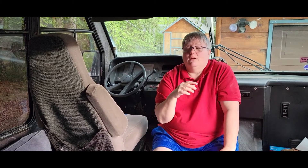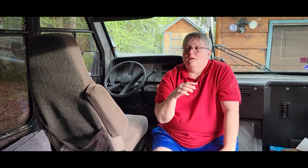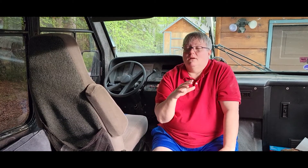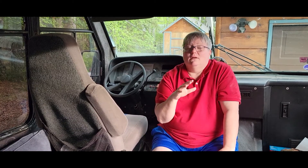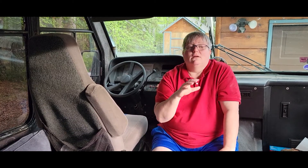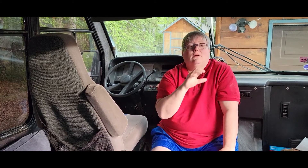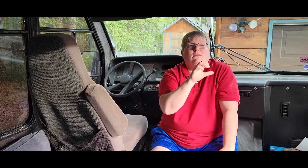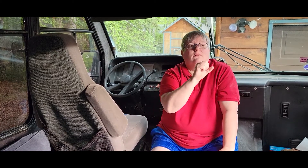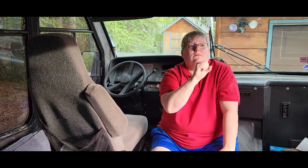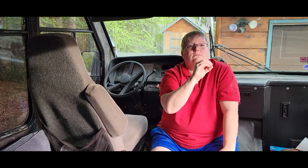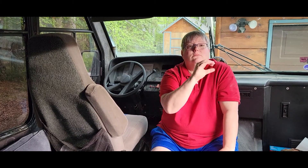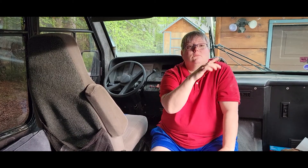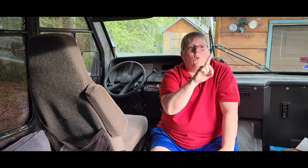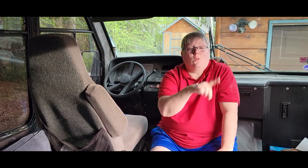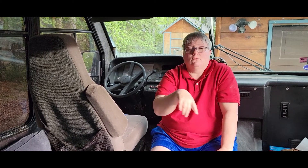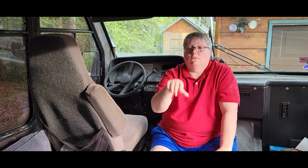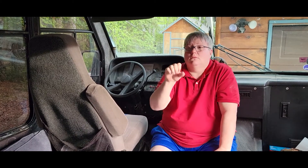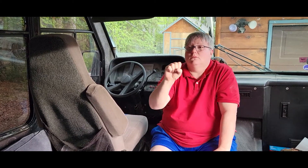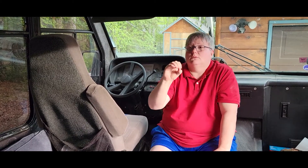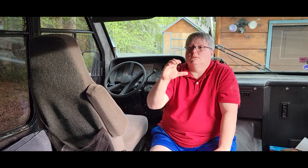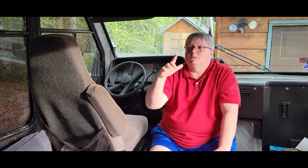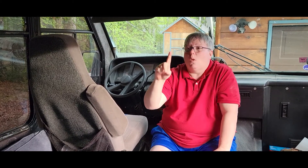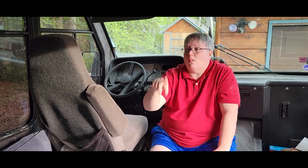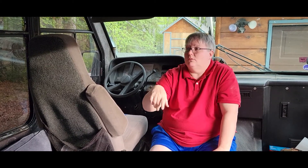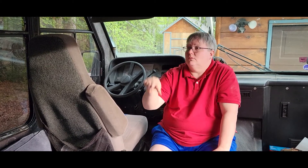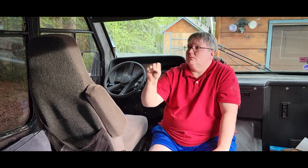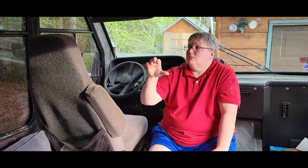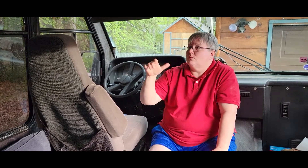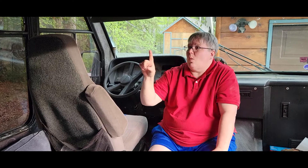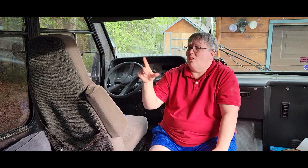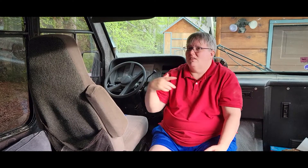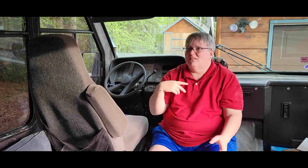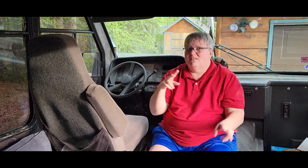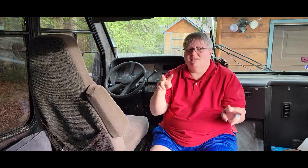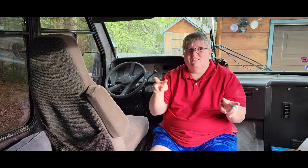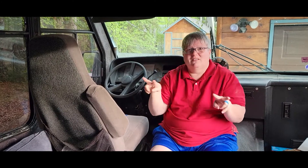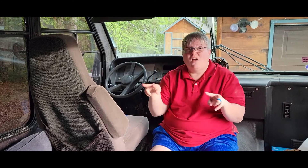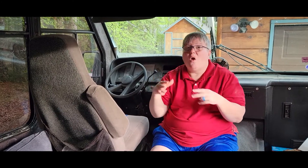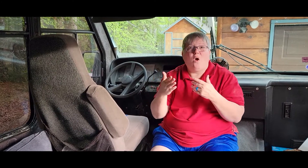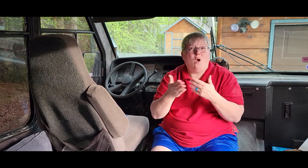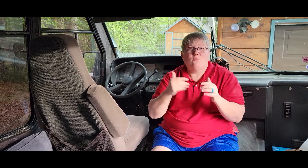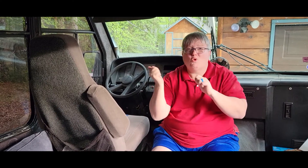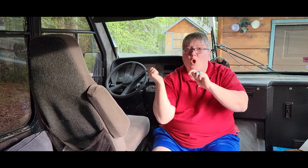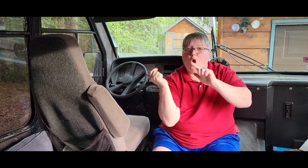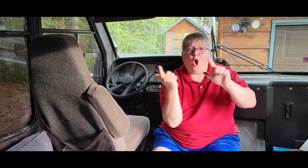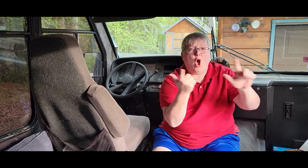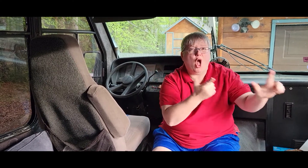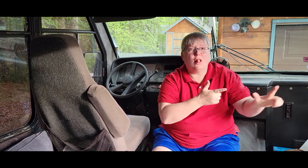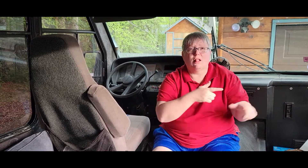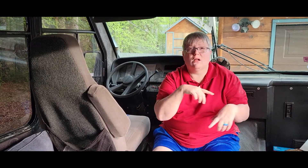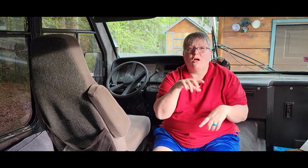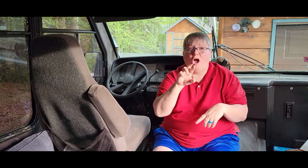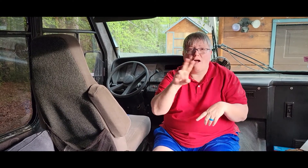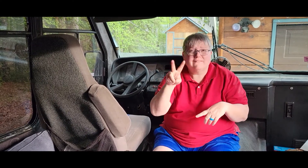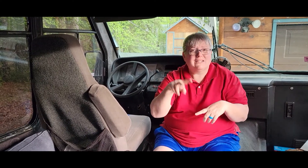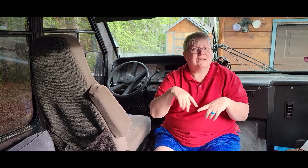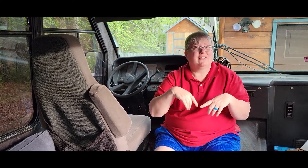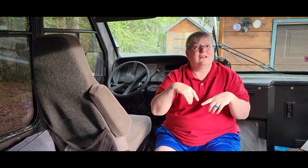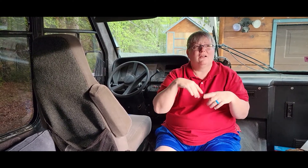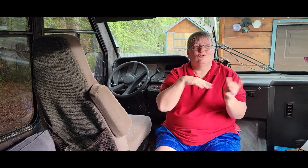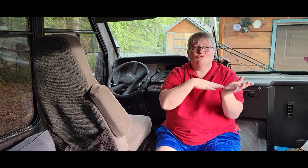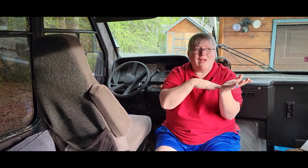oh my goodness! SOLD... SOLD... SOLD... and we're looking around and almost all of the RVs, the trailers,